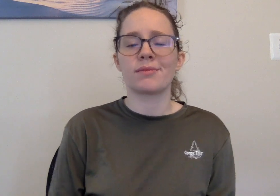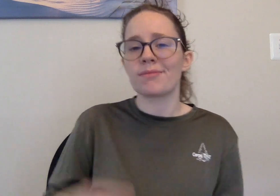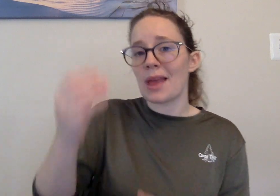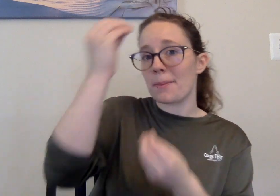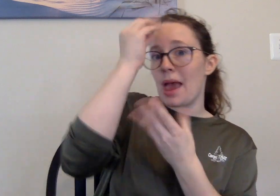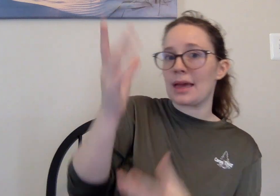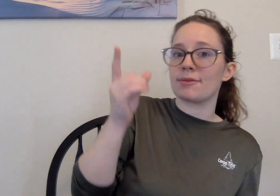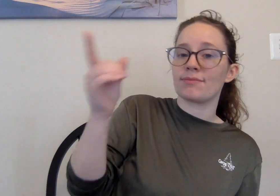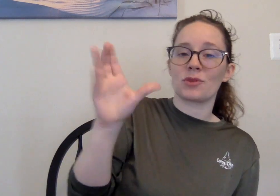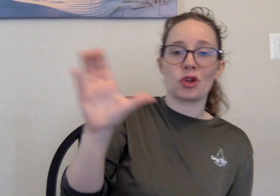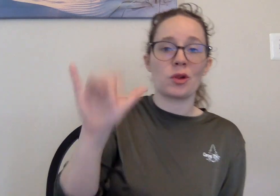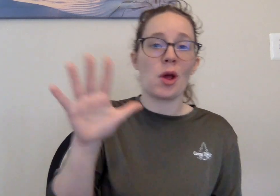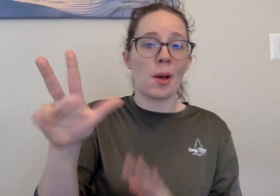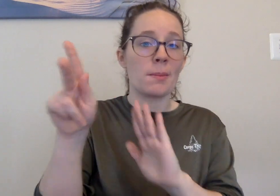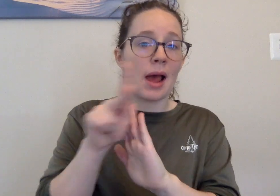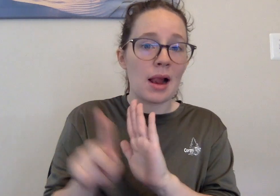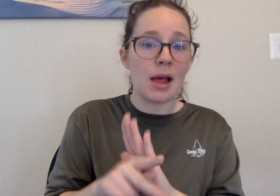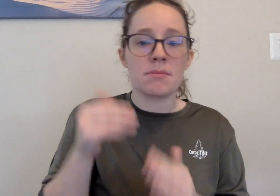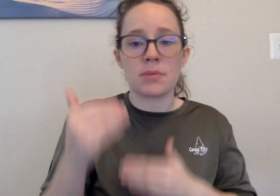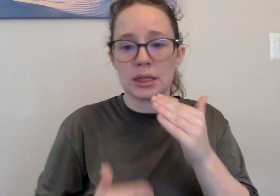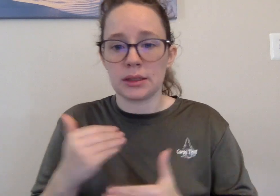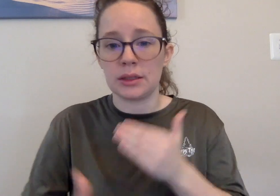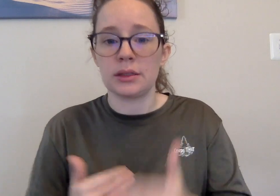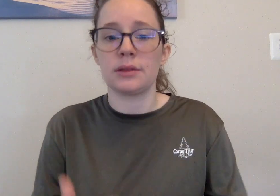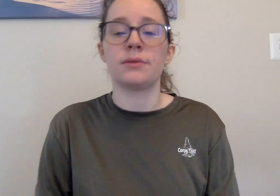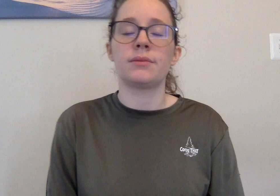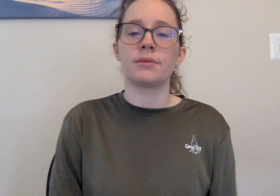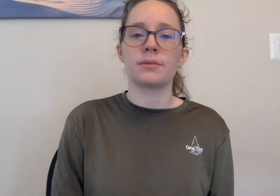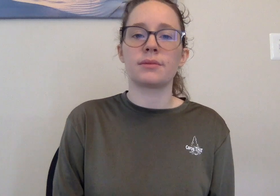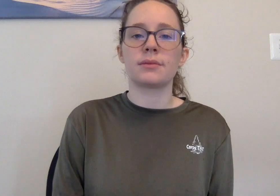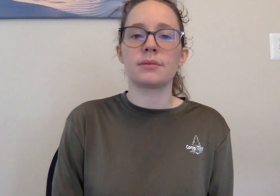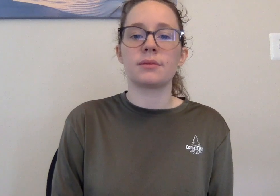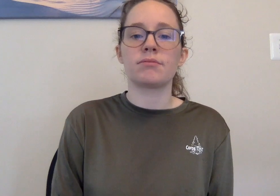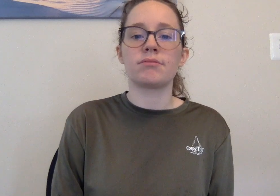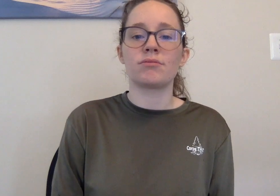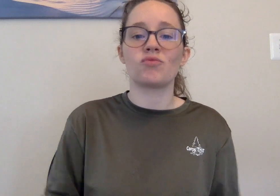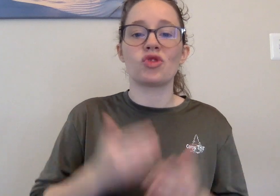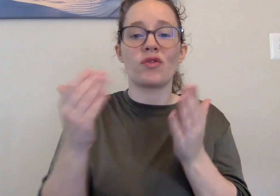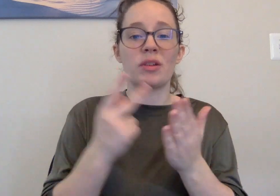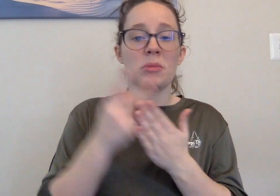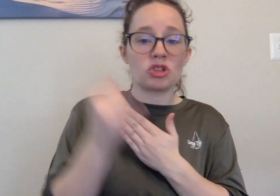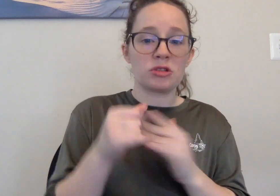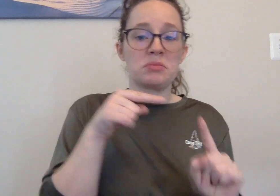abide by CorpsTHAT policies and procedures